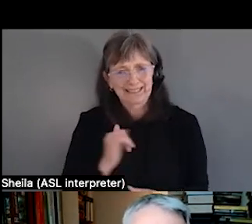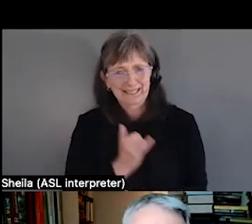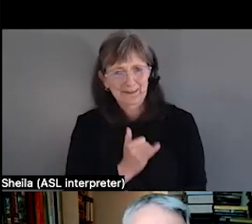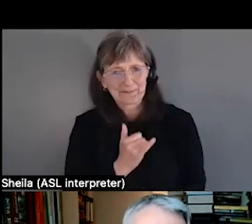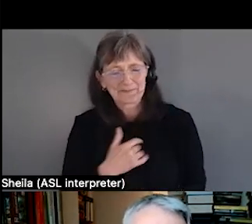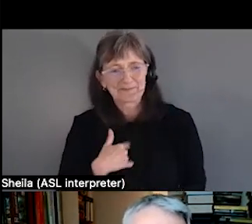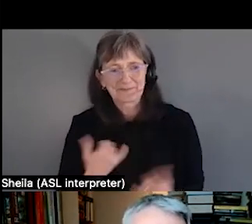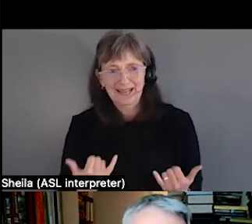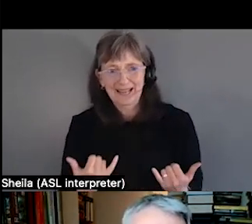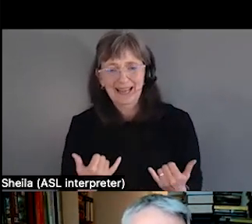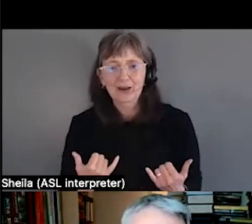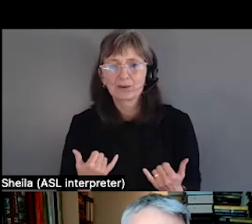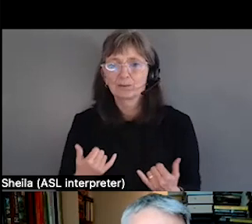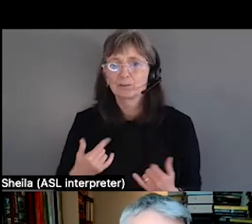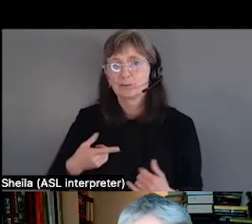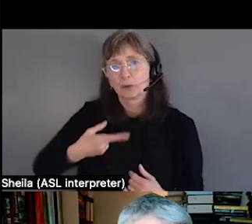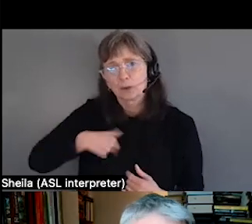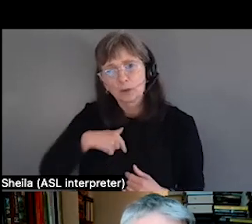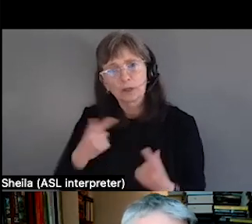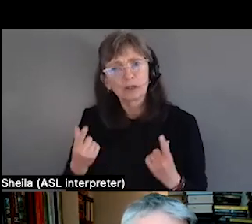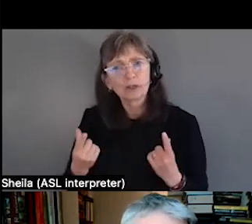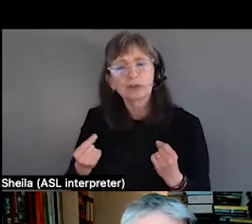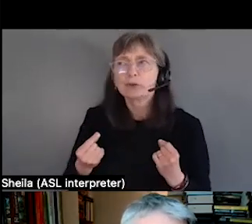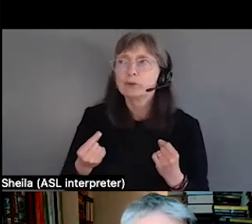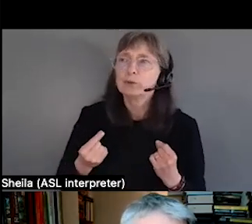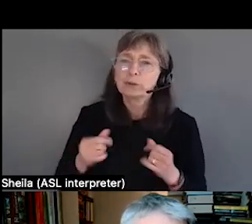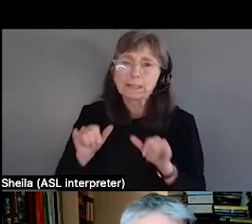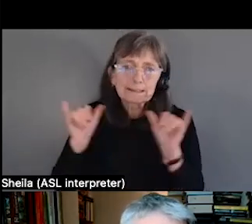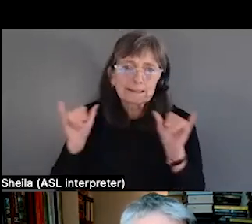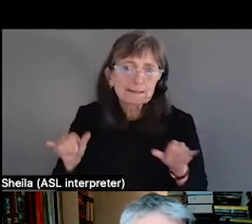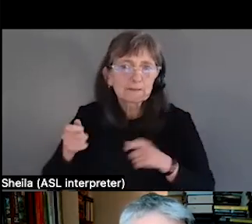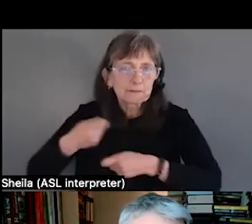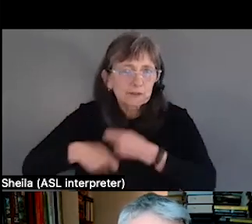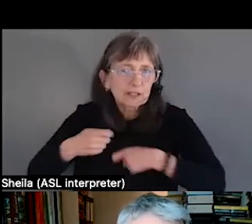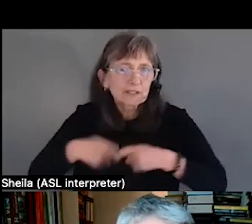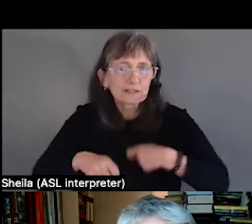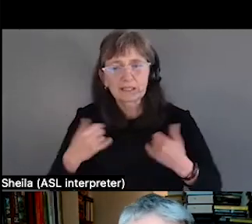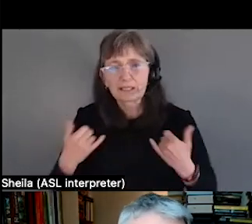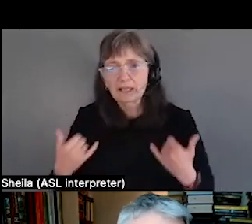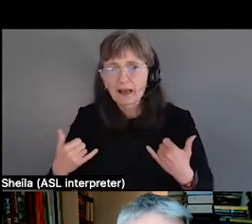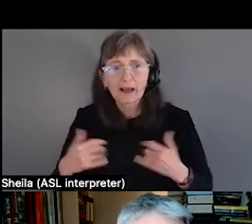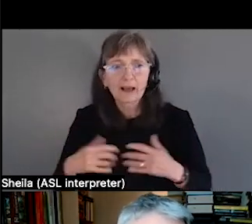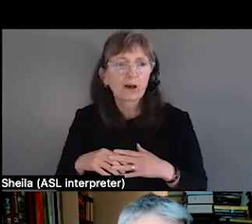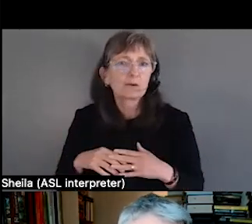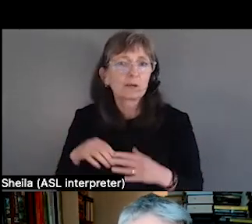doing in terms of structural changes in the business around metadata, around what we do